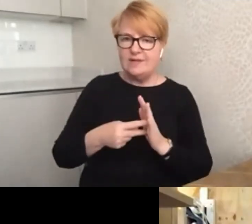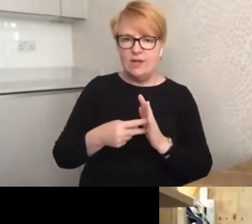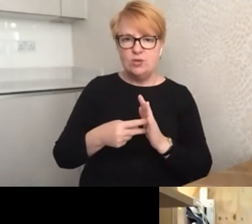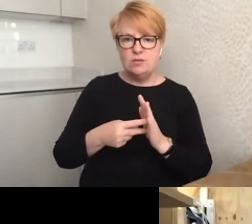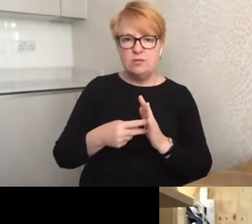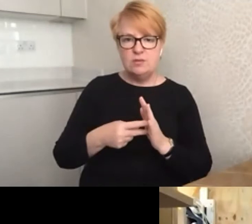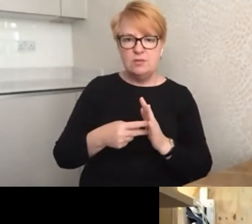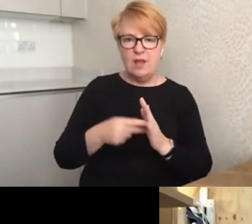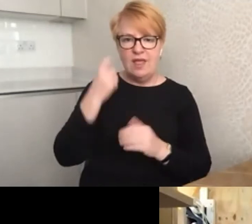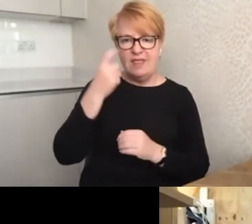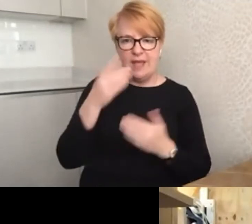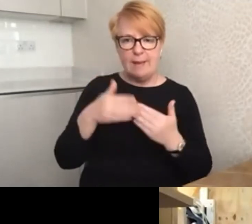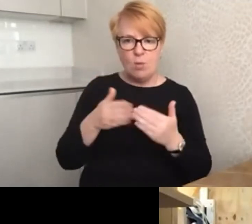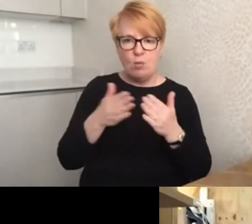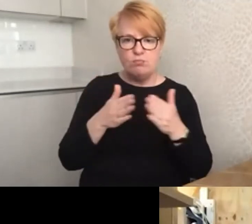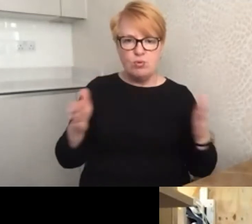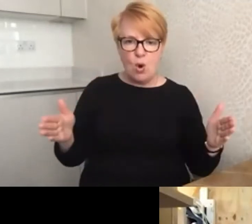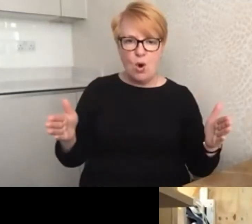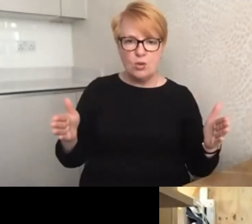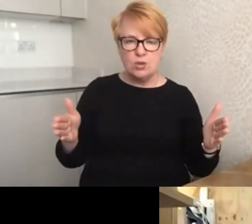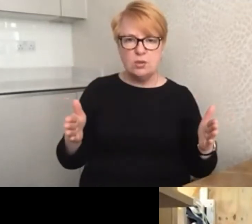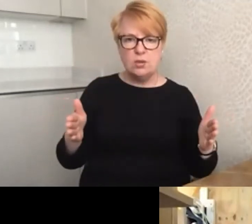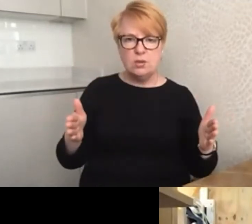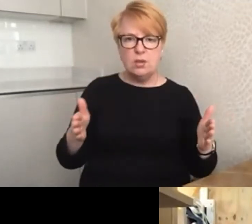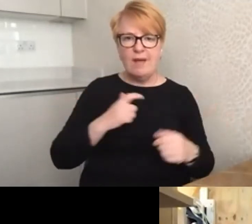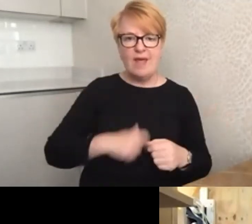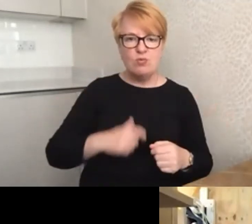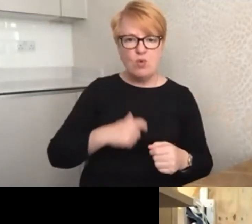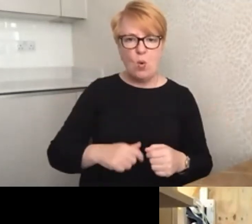about their role, rather than just like, rather than just about artists, but what does